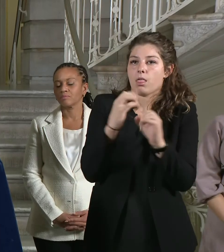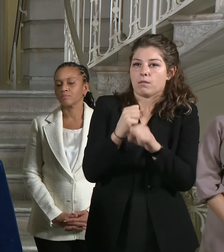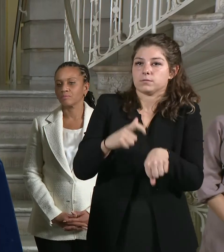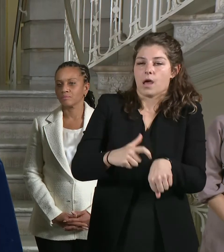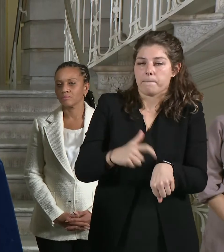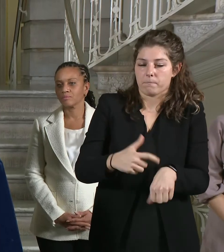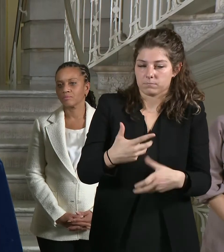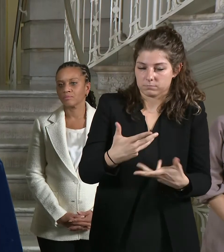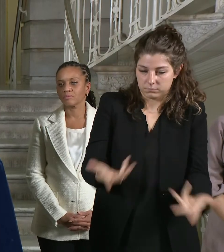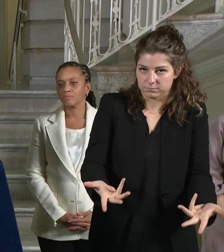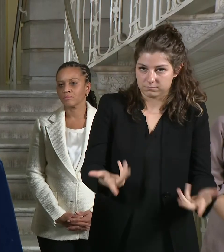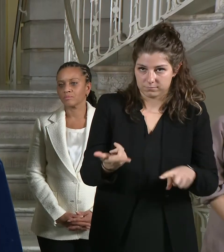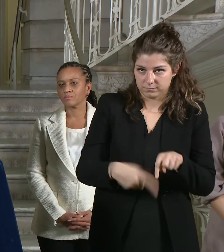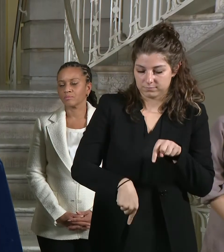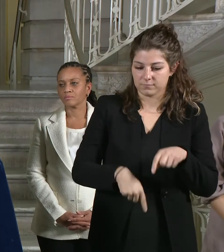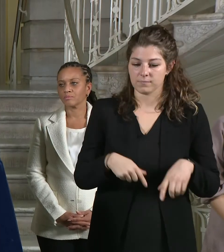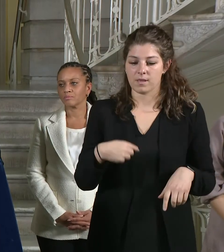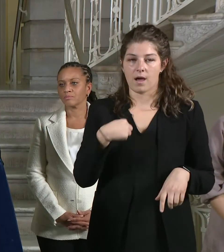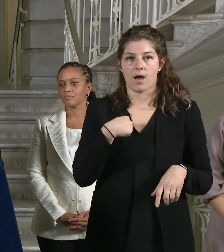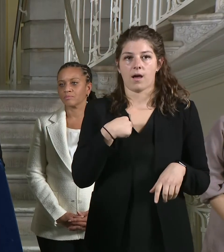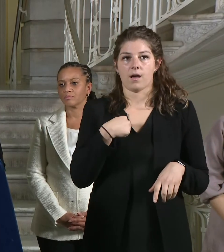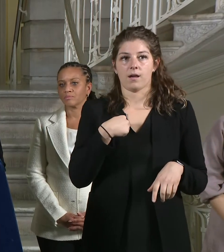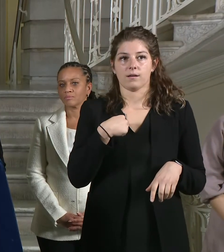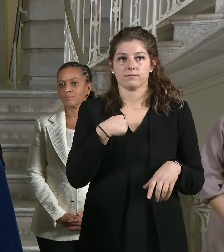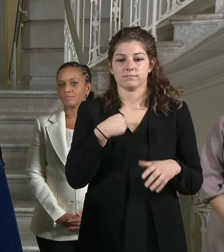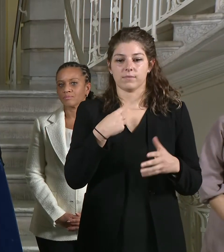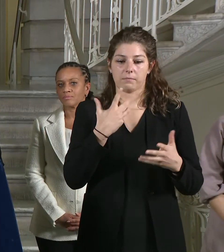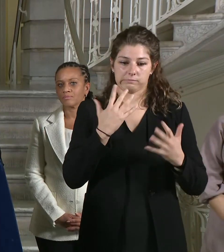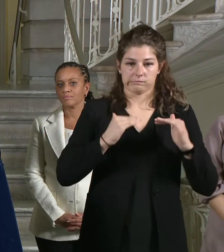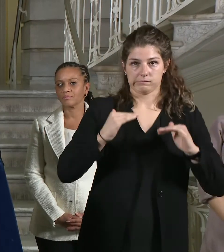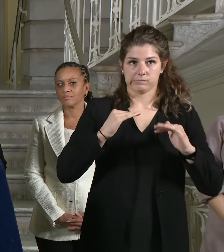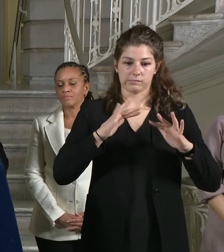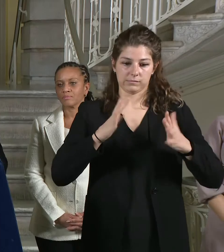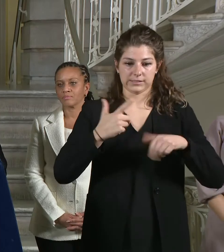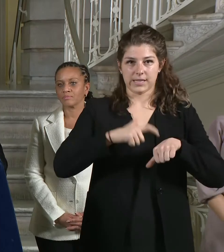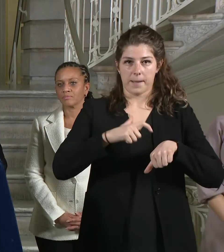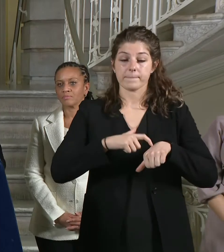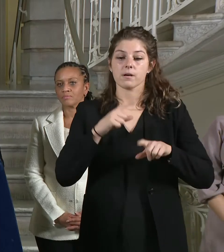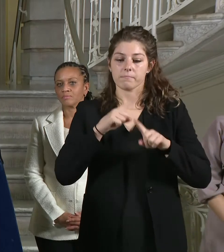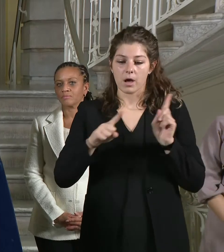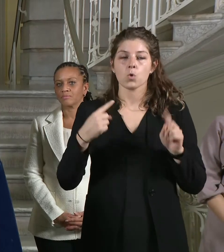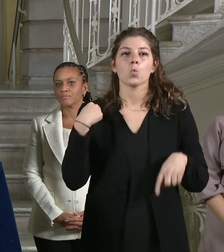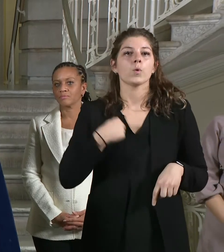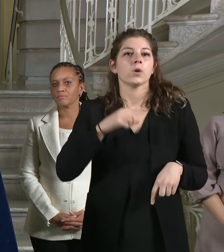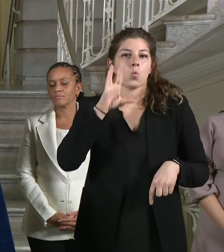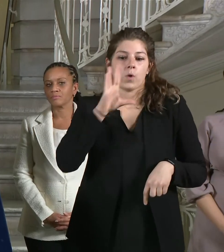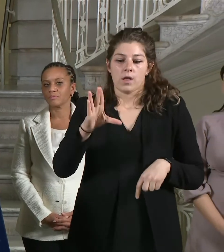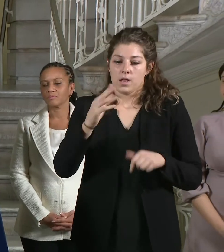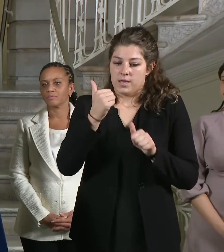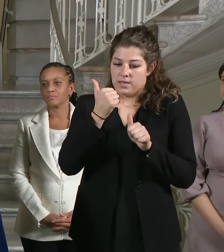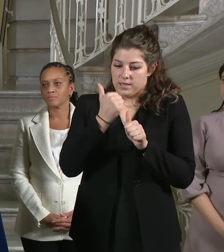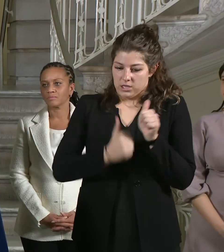AGENT THESE TO GO LINE BY LINE, WE WON'T BE ABLE TO DO THAT IN A